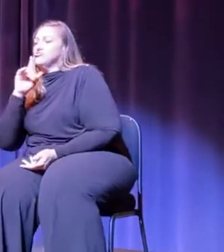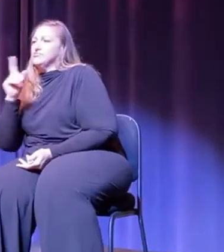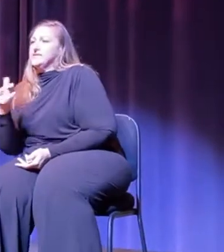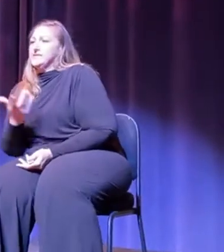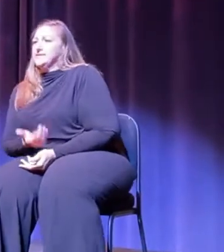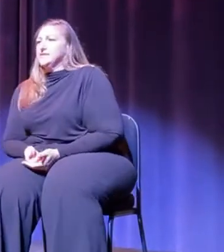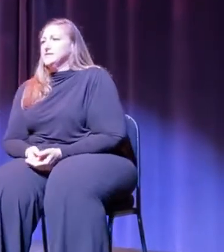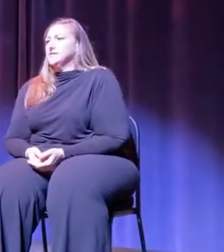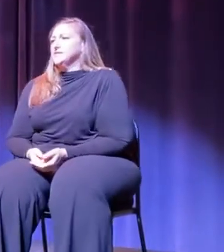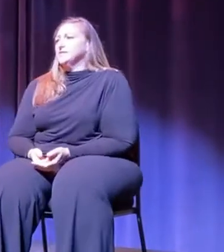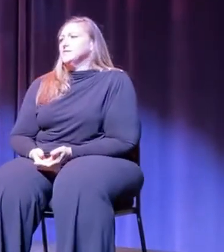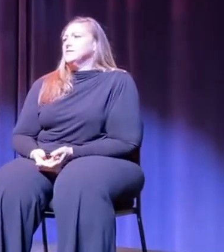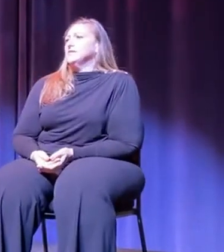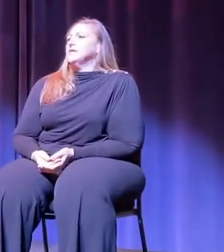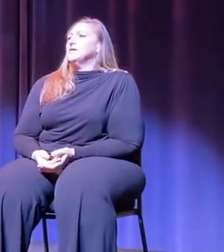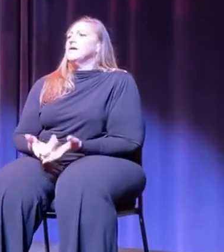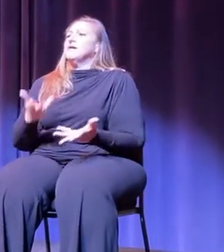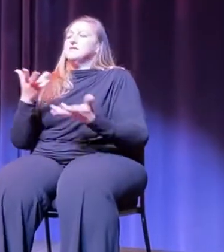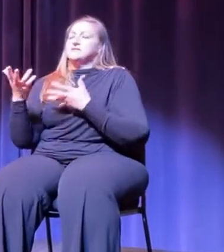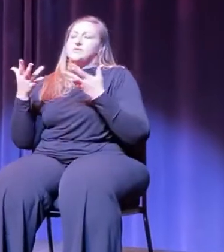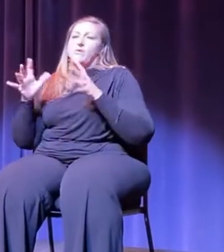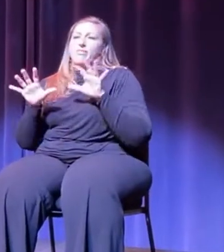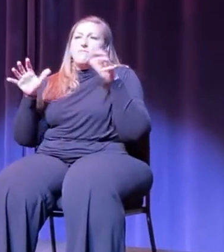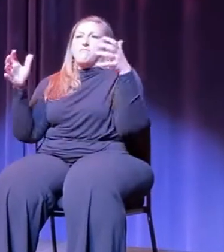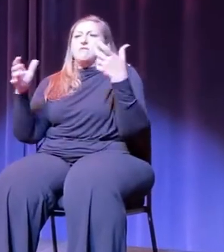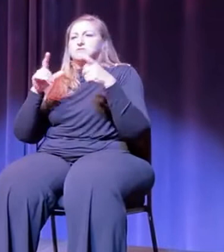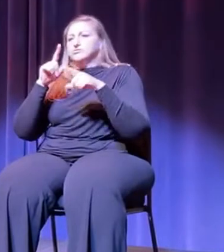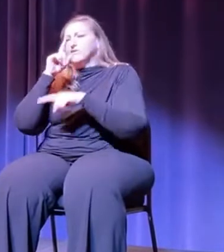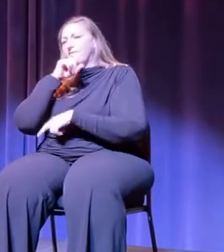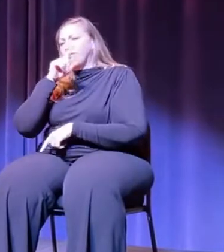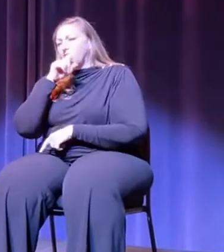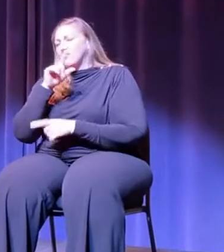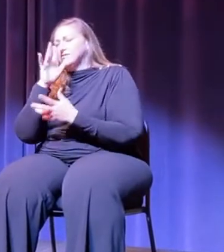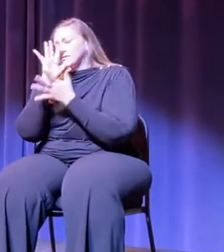with the monstrous and the artificial and the distorted